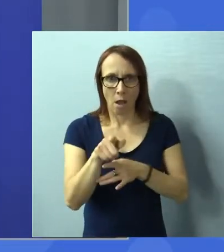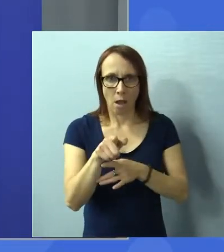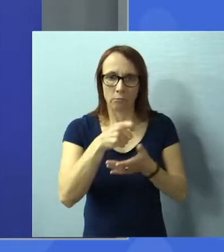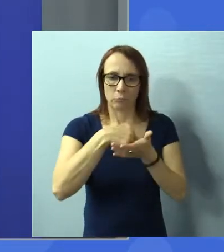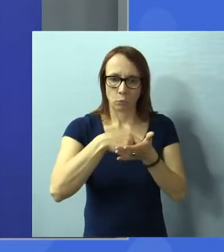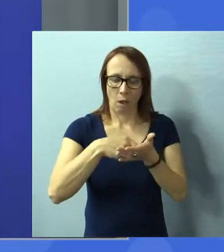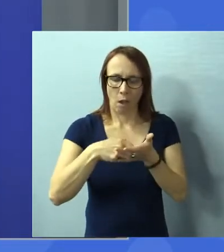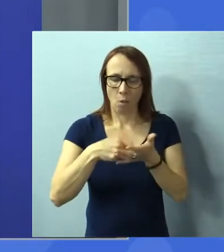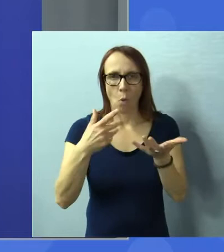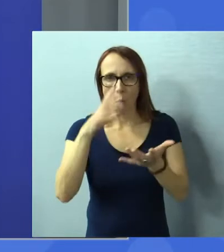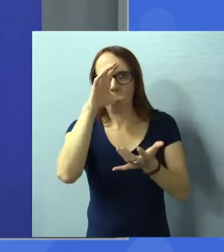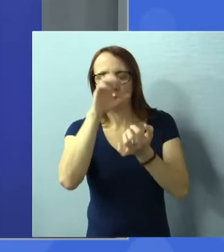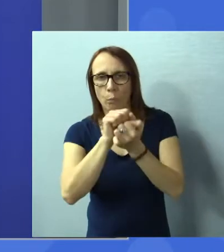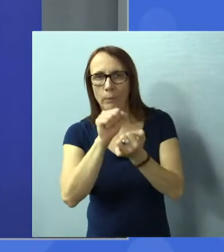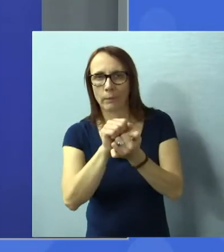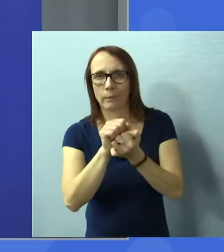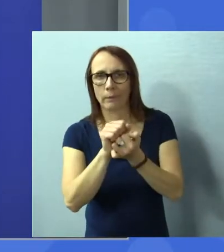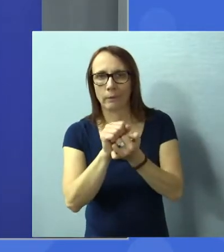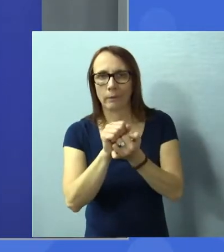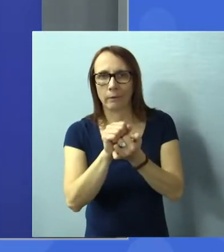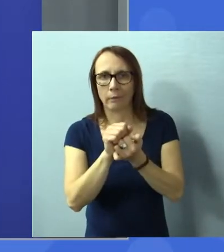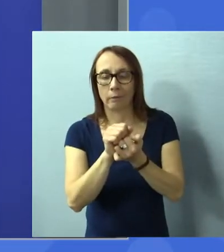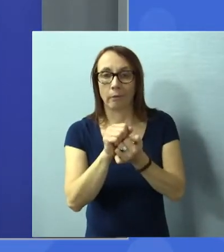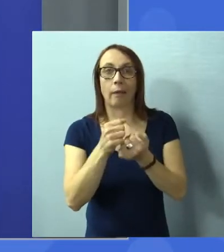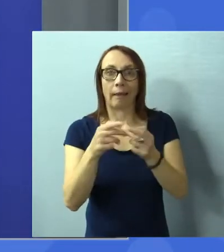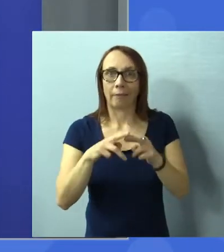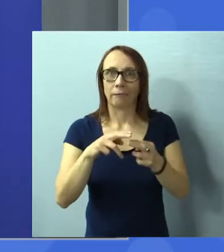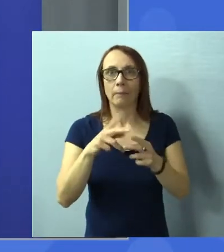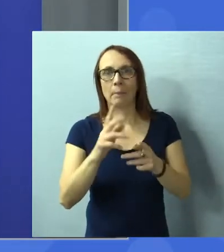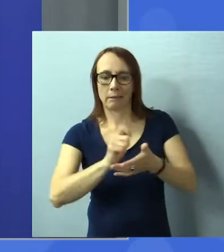you might find it useful to refer back to any of those notes when you are